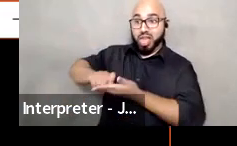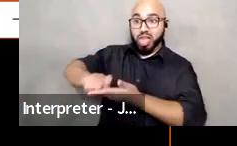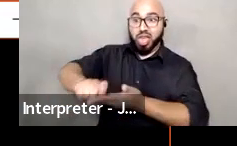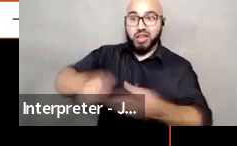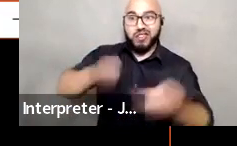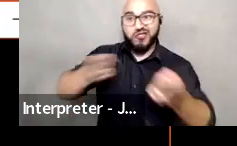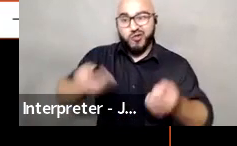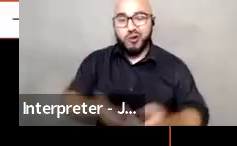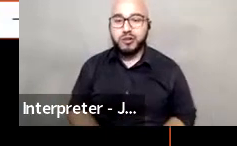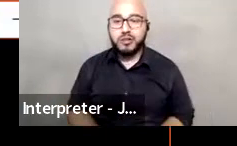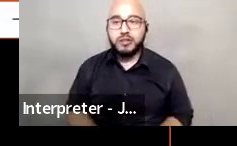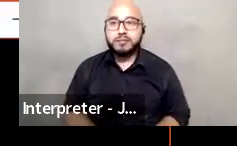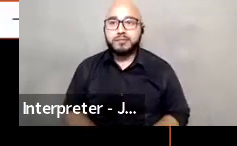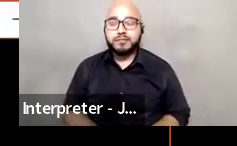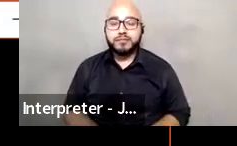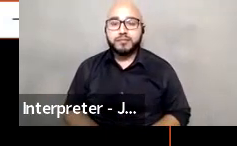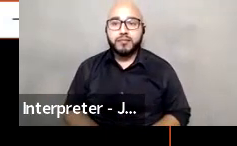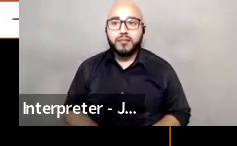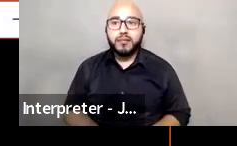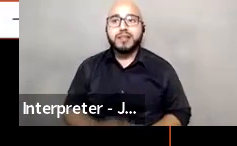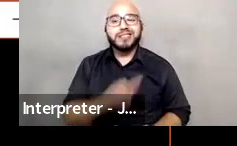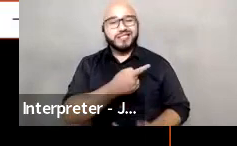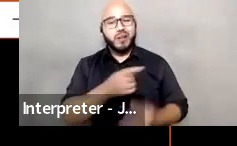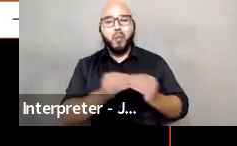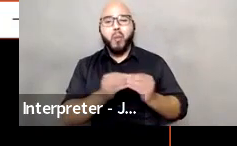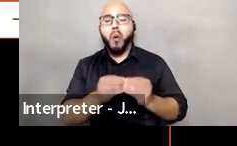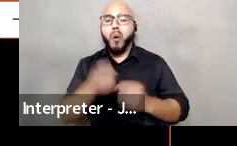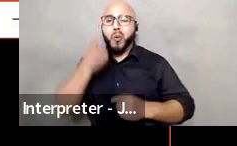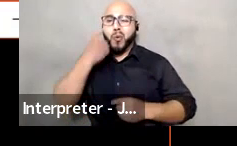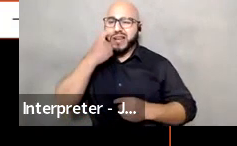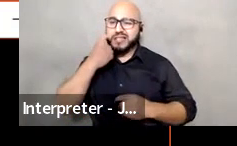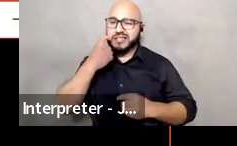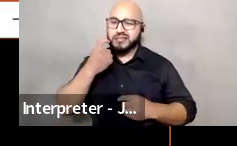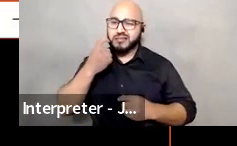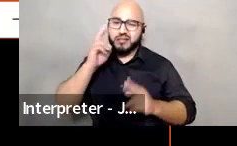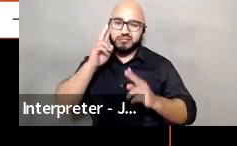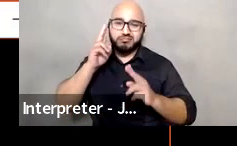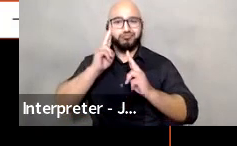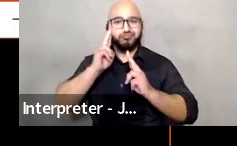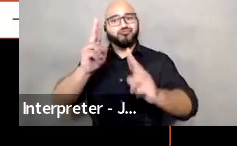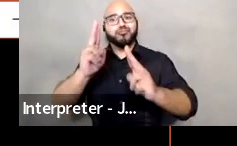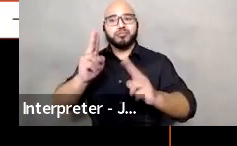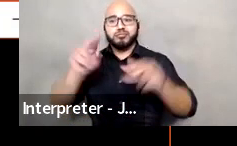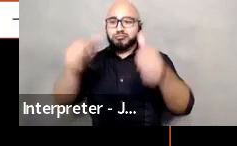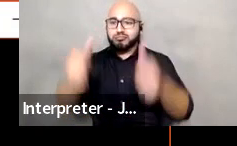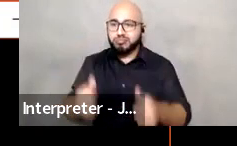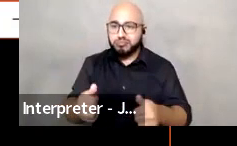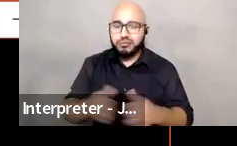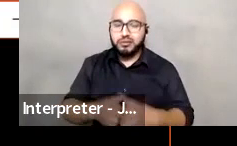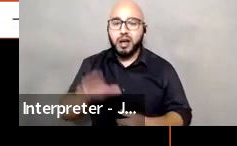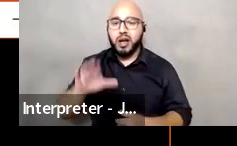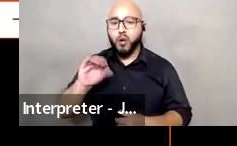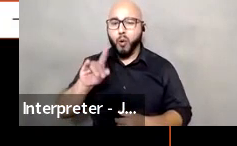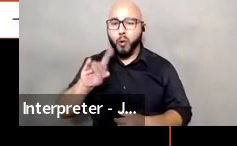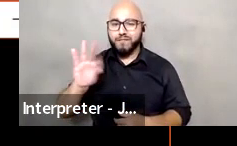Here's a more recent memorial of the same moment. The Colfax Riot, you know, it's a history marker. But notice what it says.